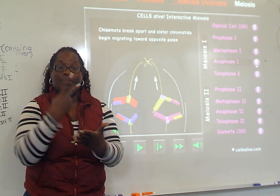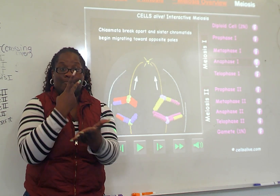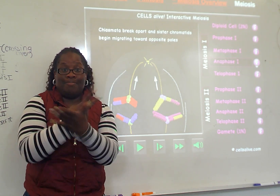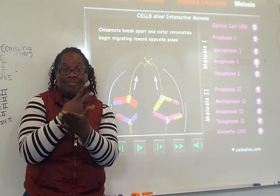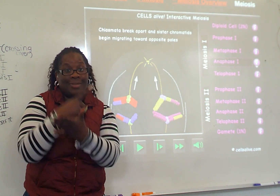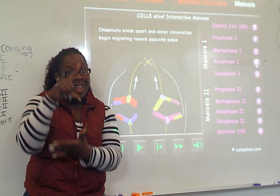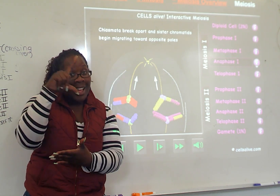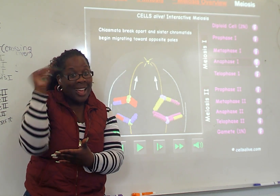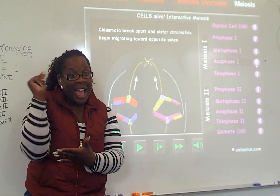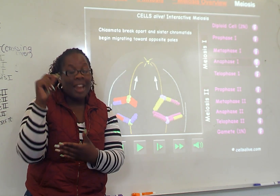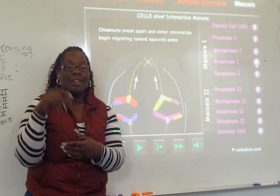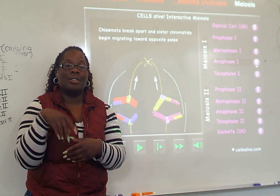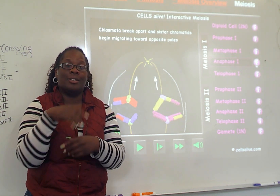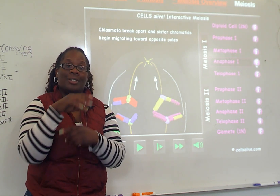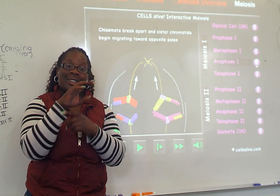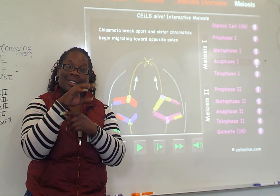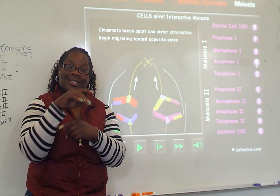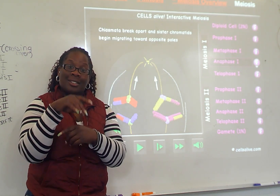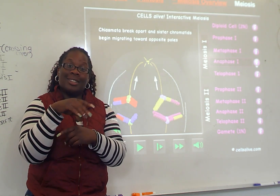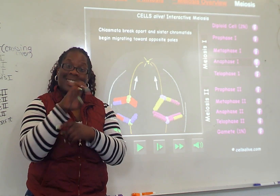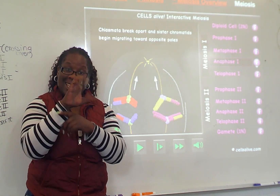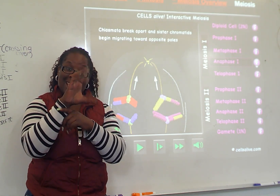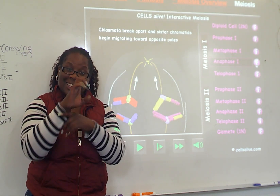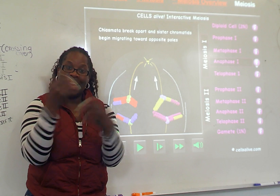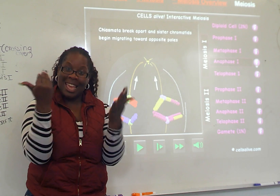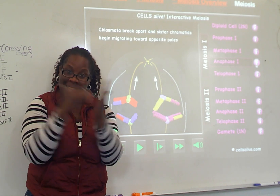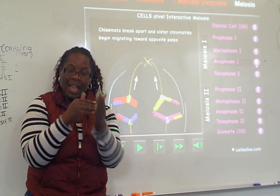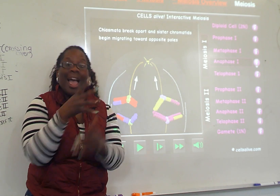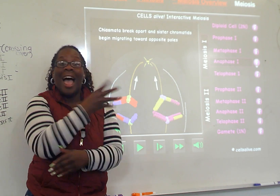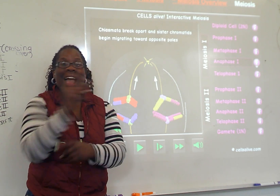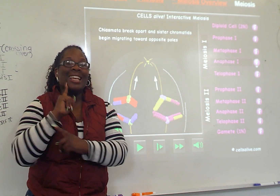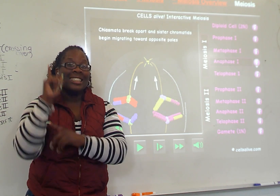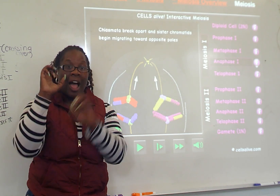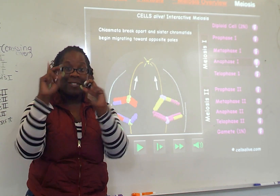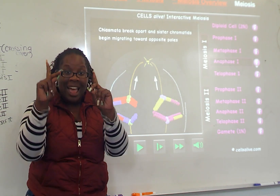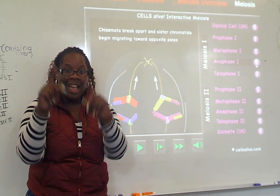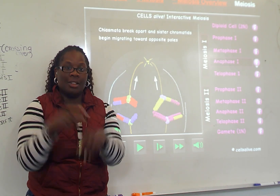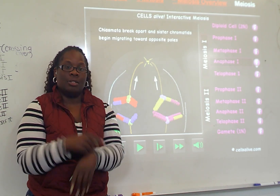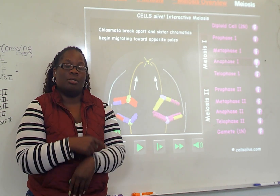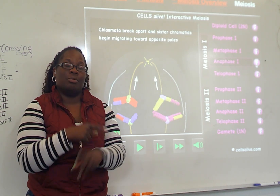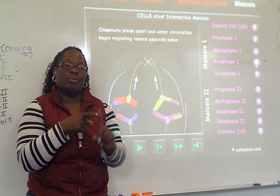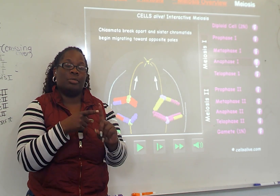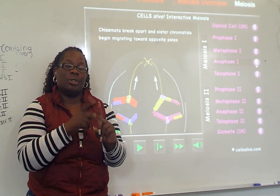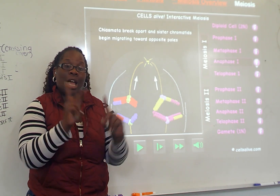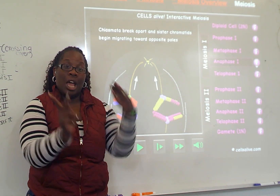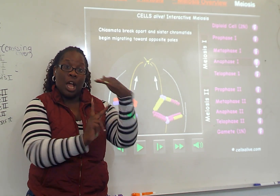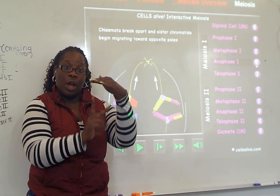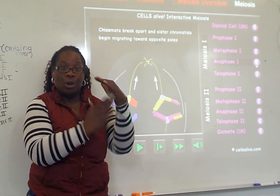After that, I went to grad school at Gallaudet. Once again, for early childhood education,